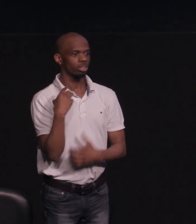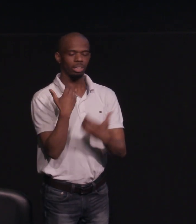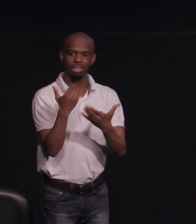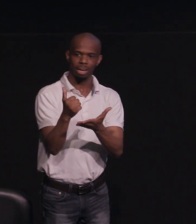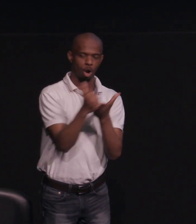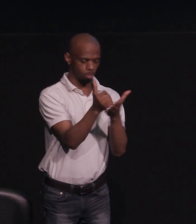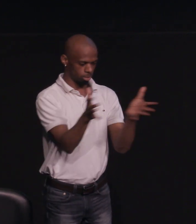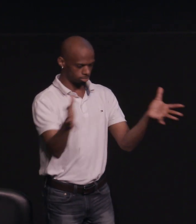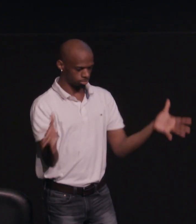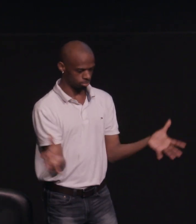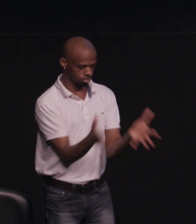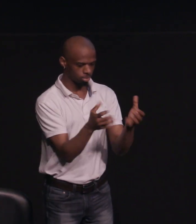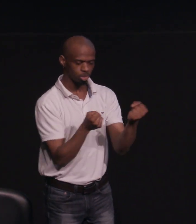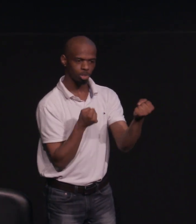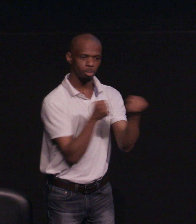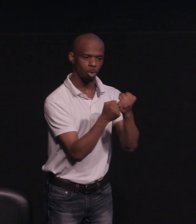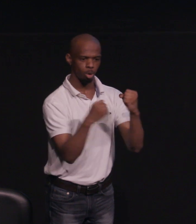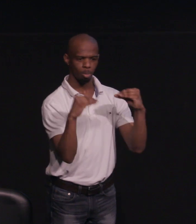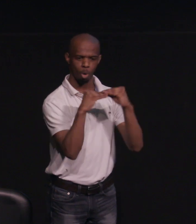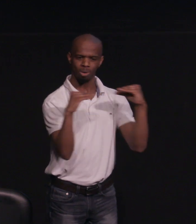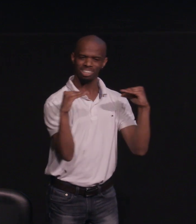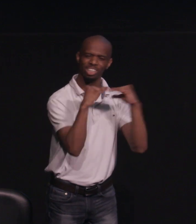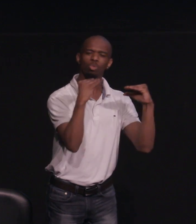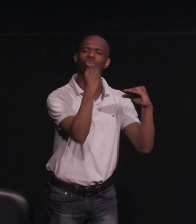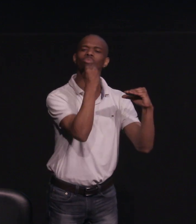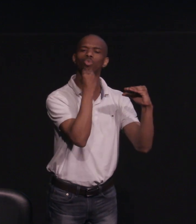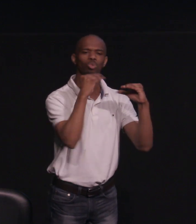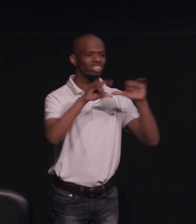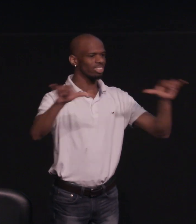and really building this movement on the ground.